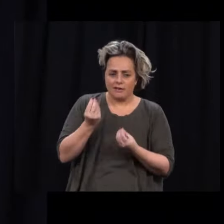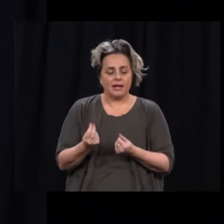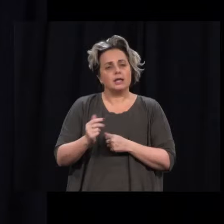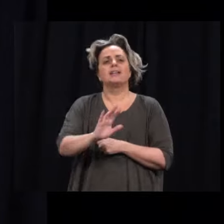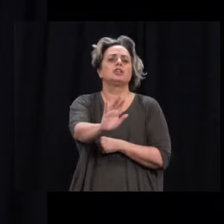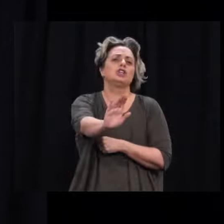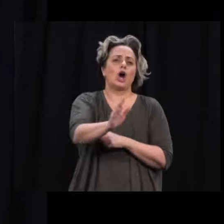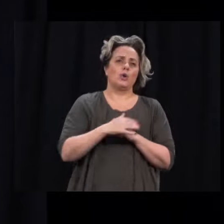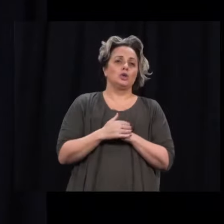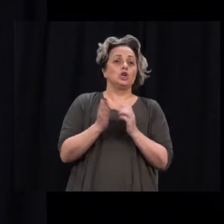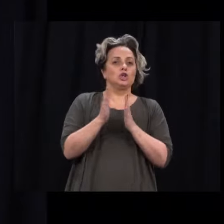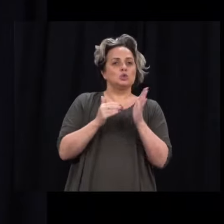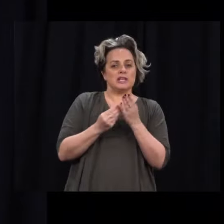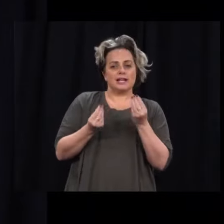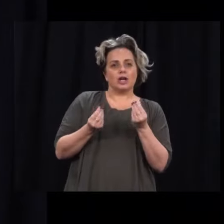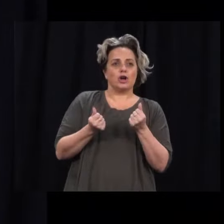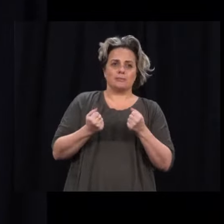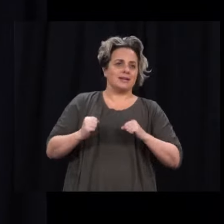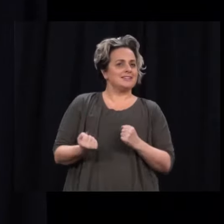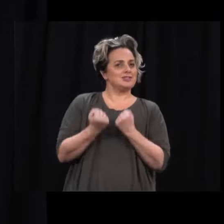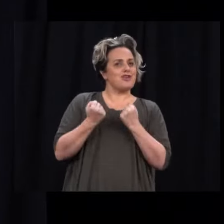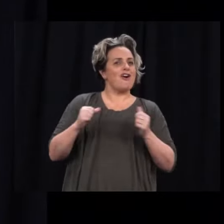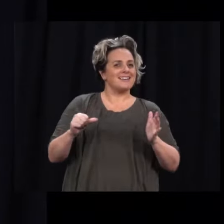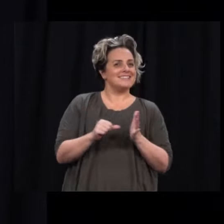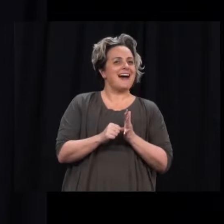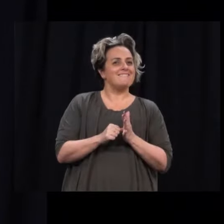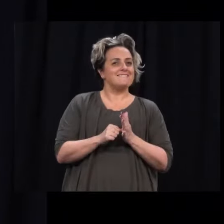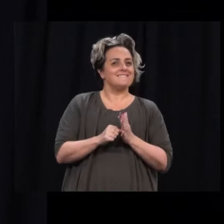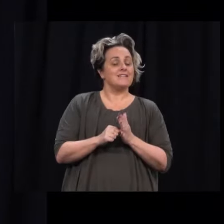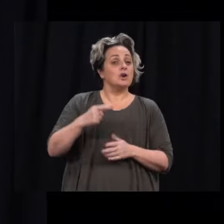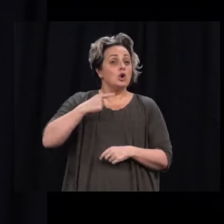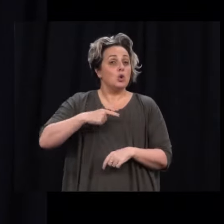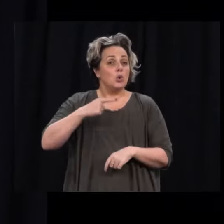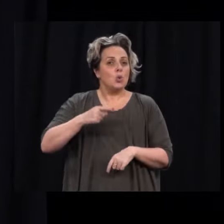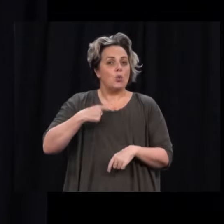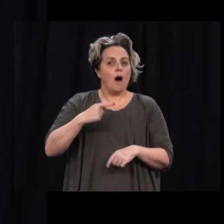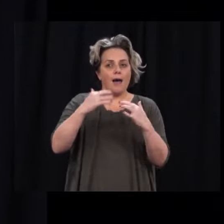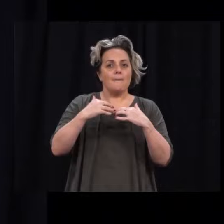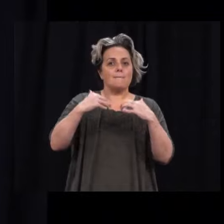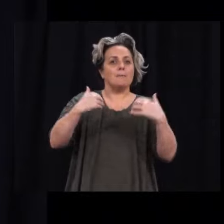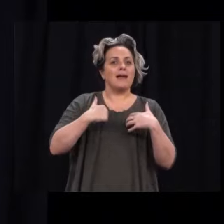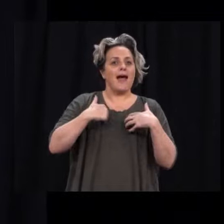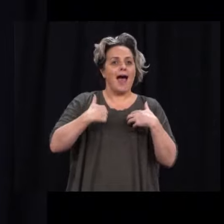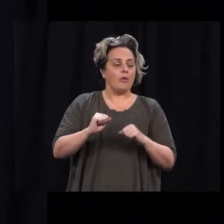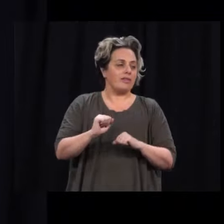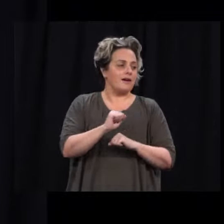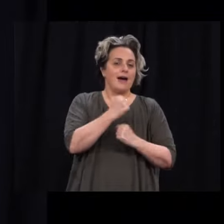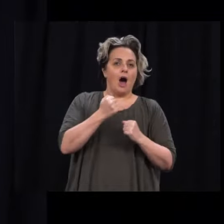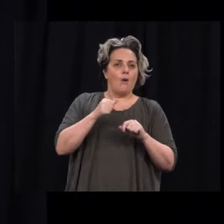back to where it had been projected to be is much greate. So there is no shortage of